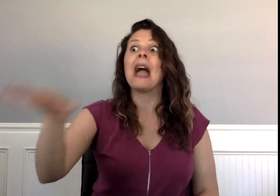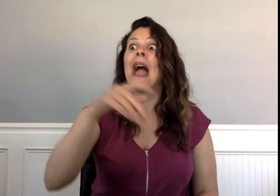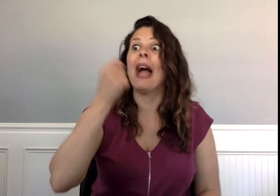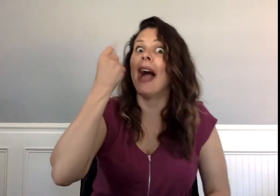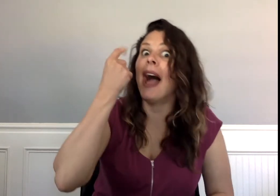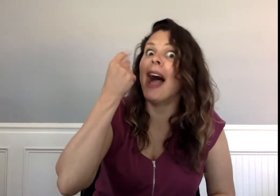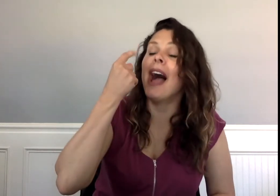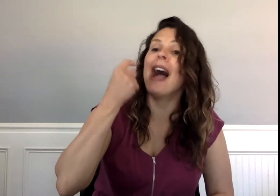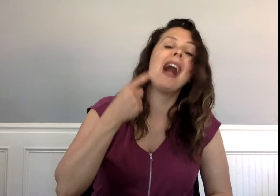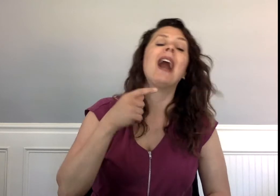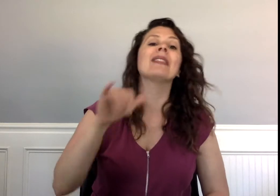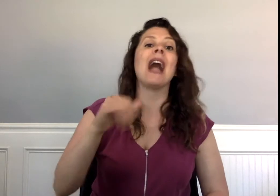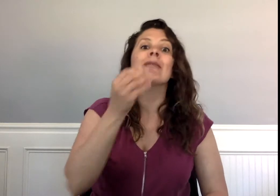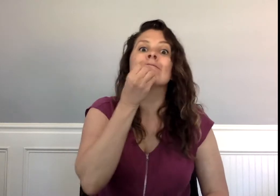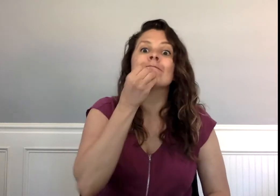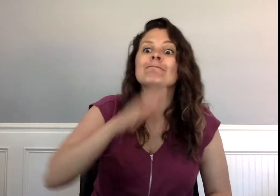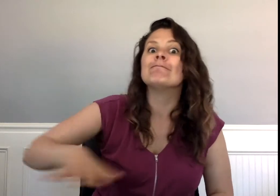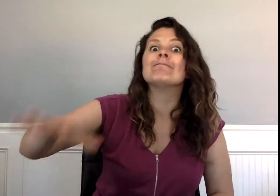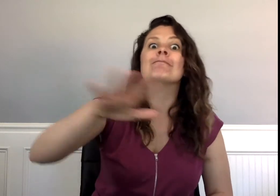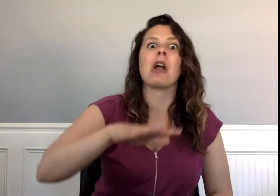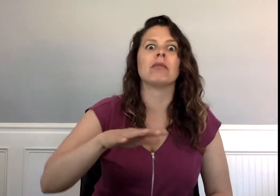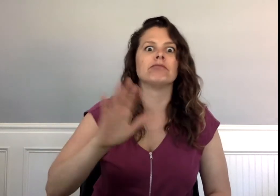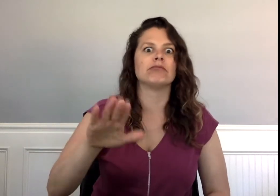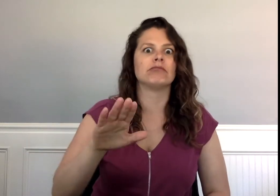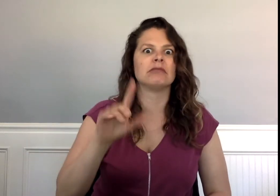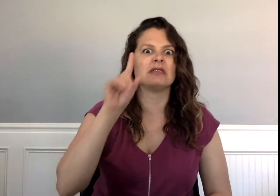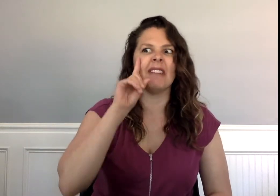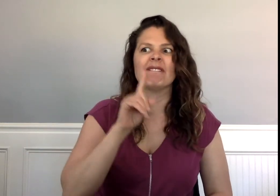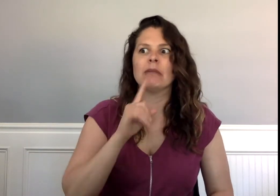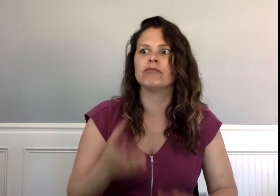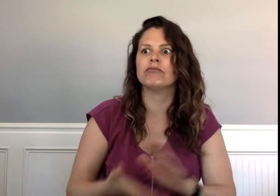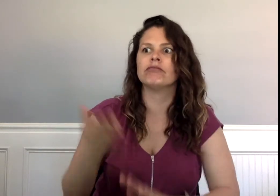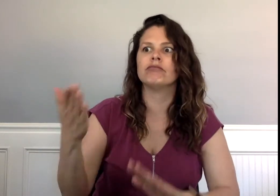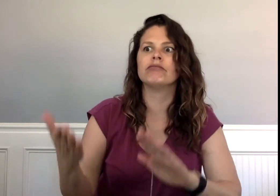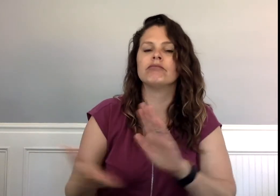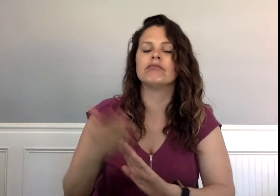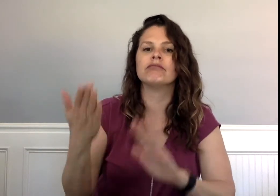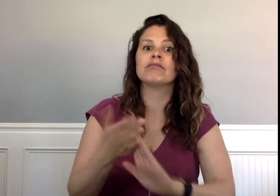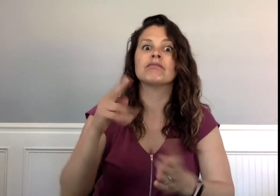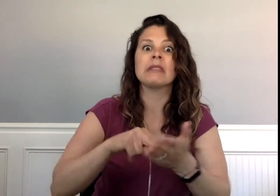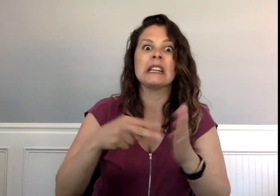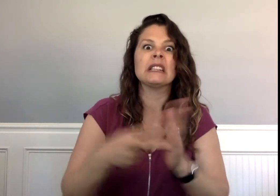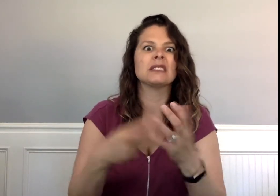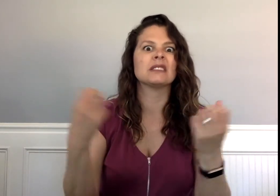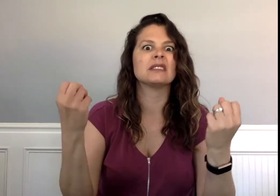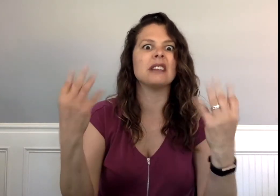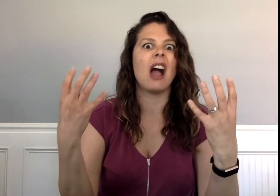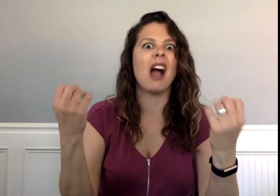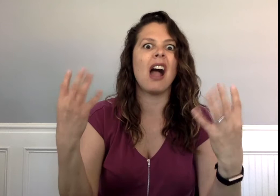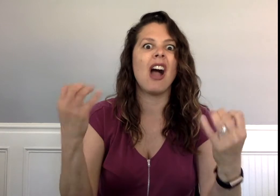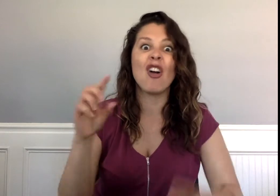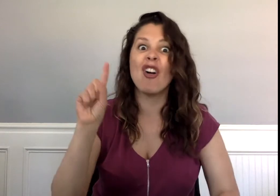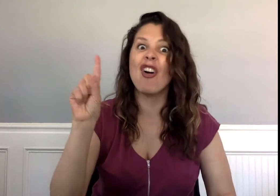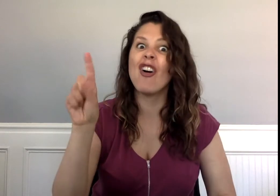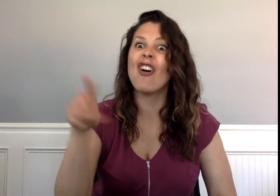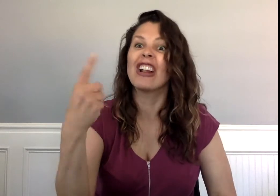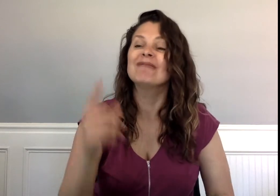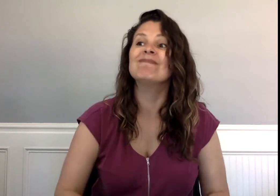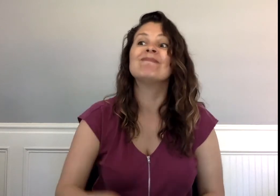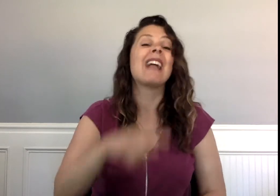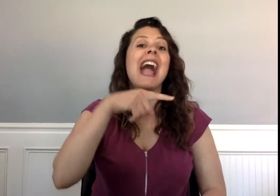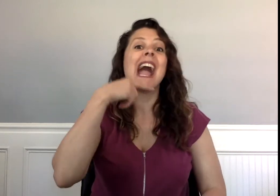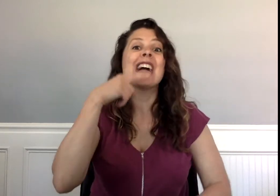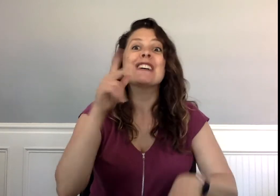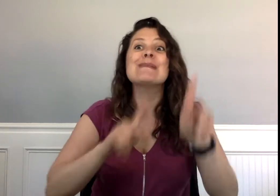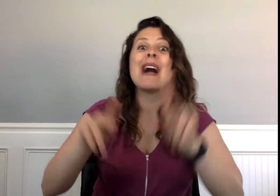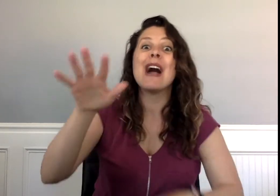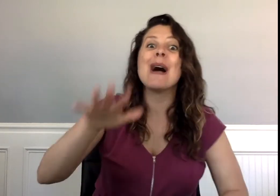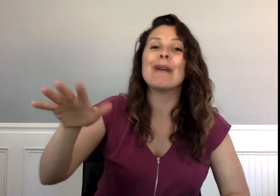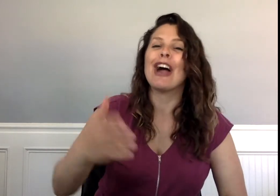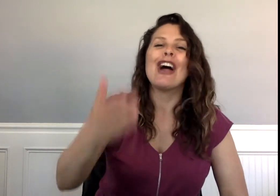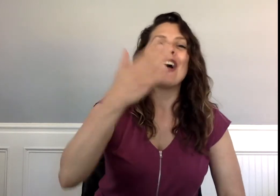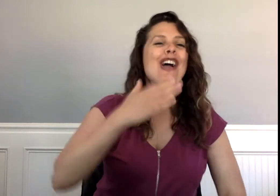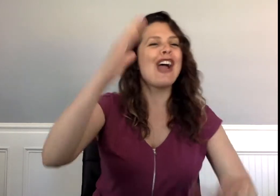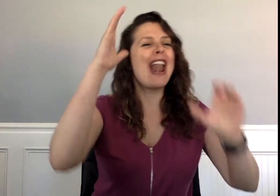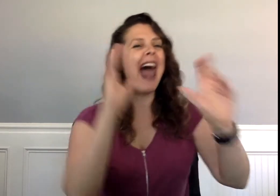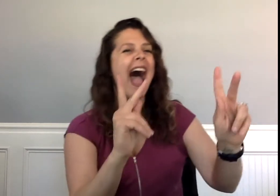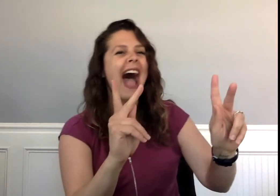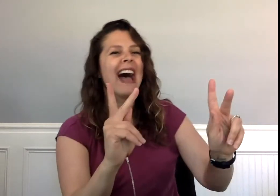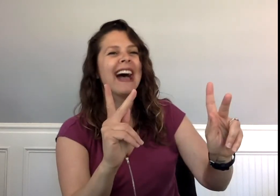The café is a deaf-run sign-language-only environment. Good luck, hearing people!”